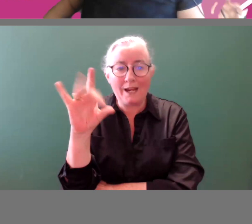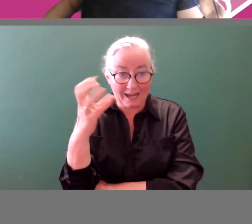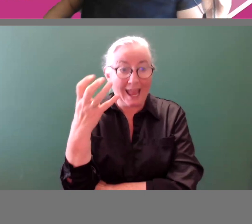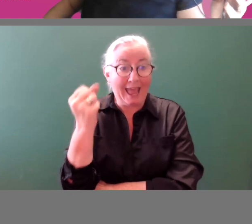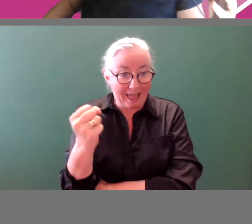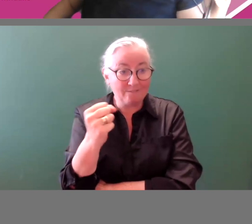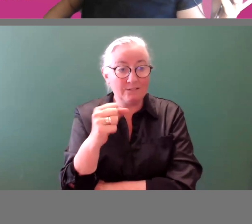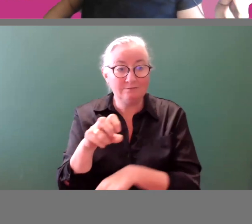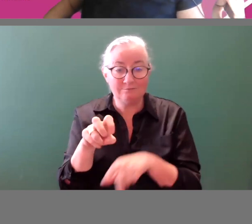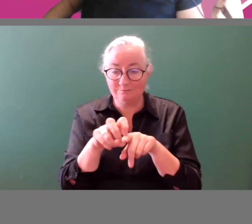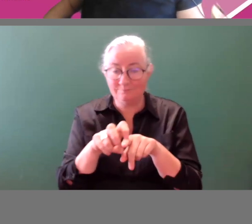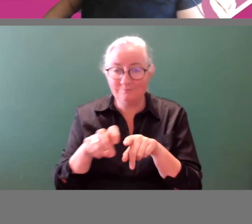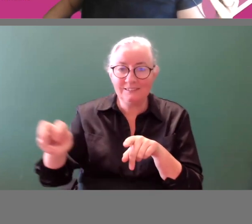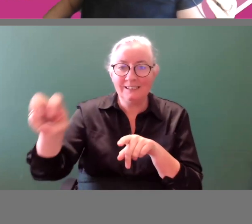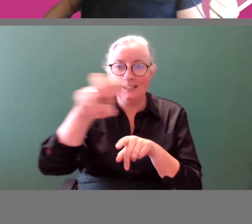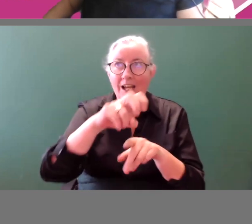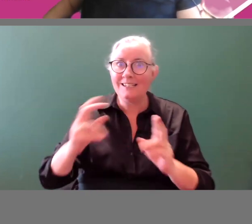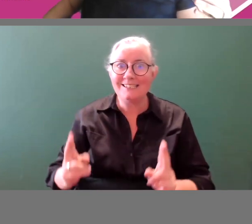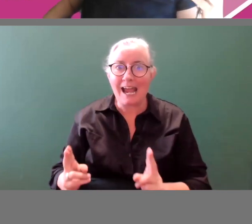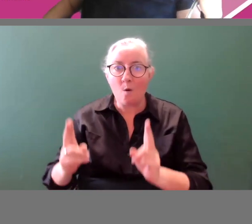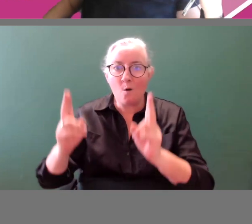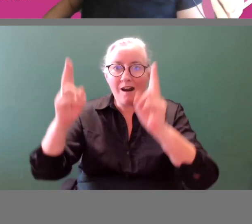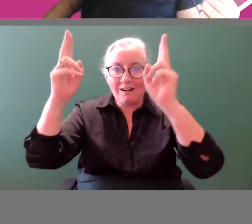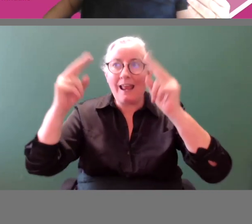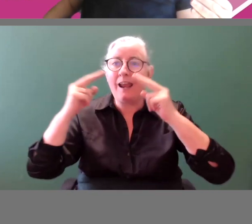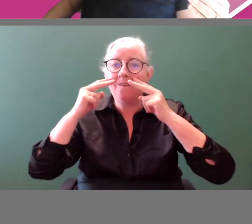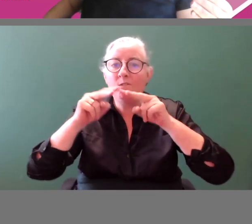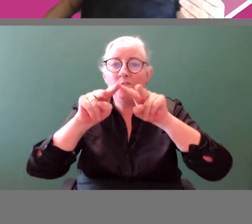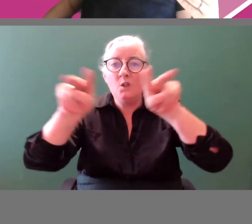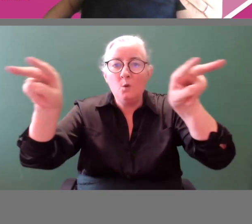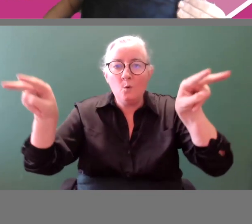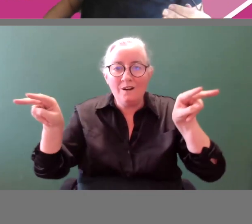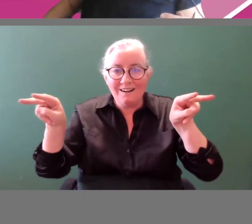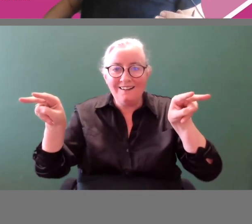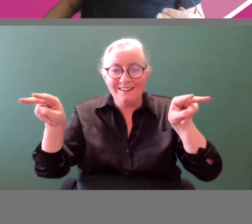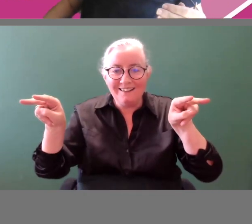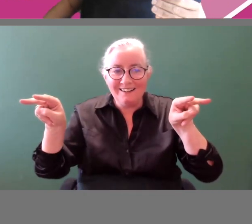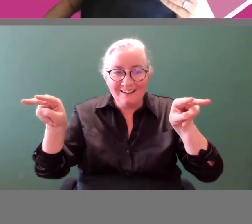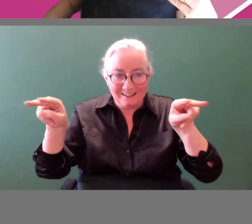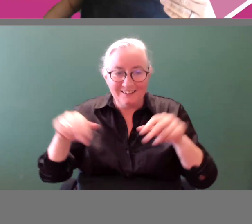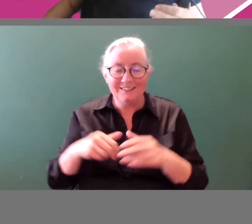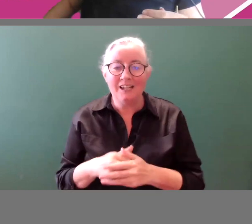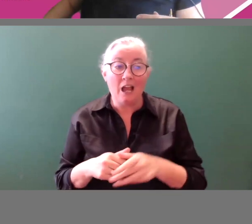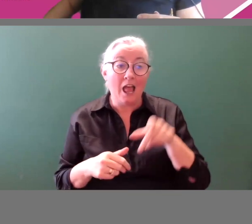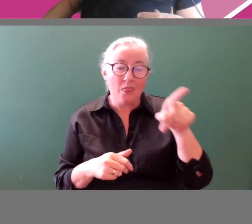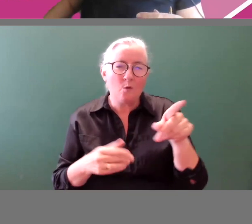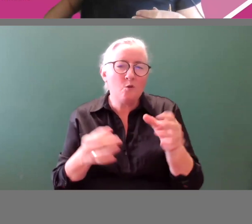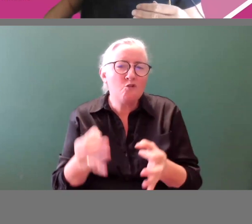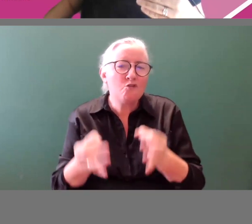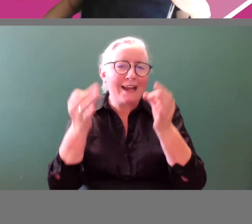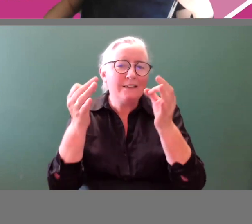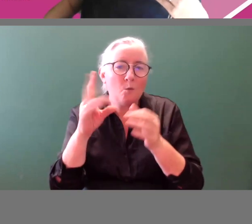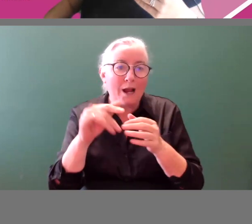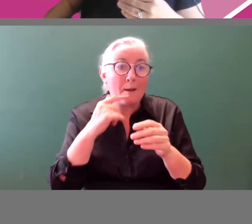that leads to the tower with a viewing platform and long steep slide at the top and there is step